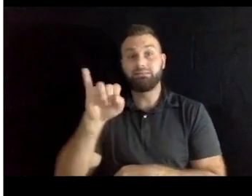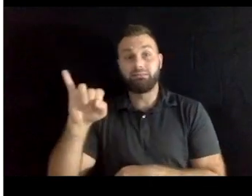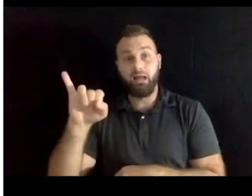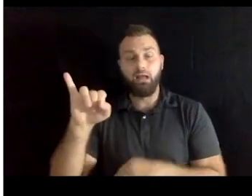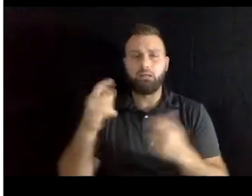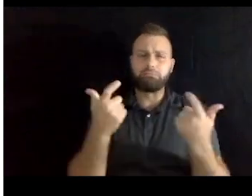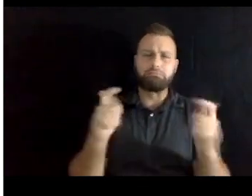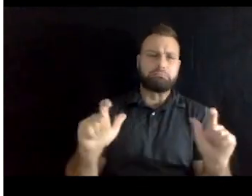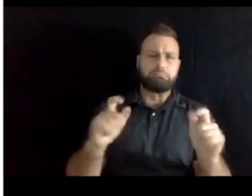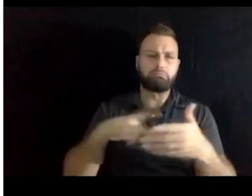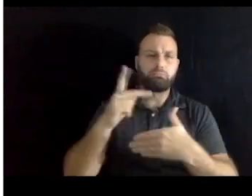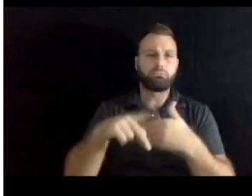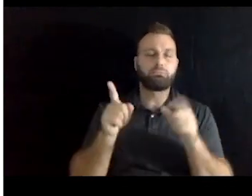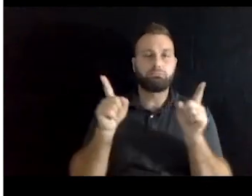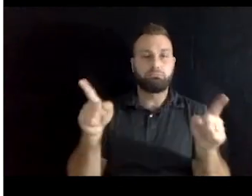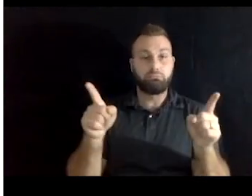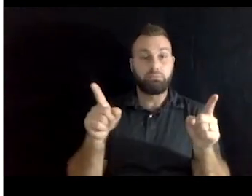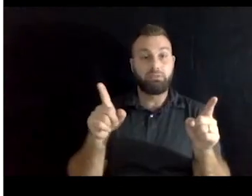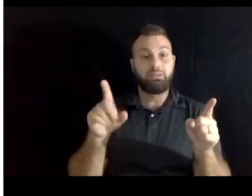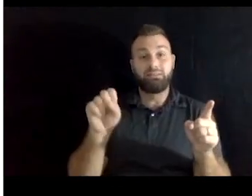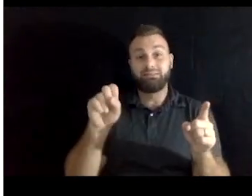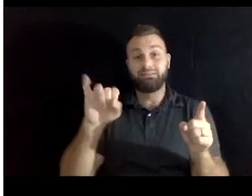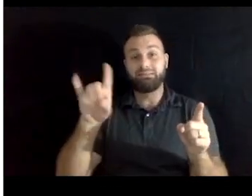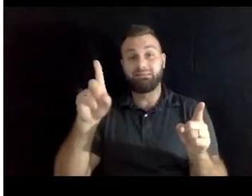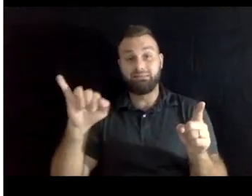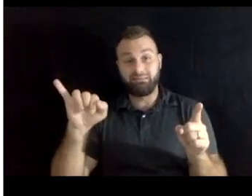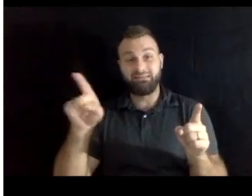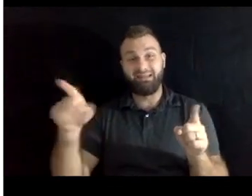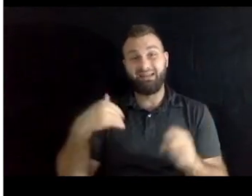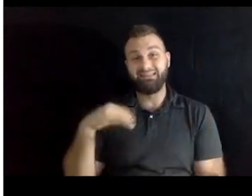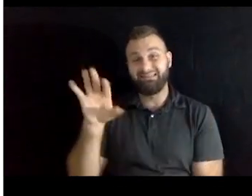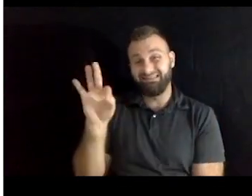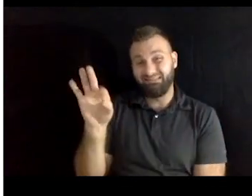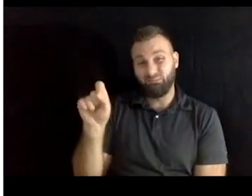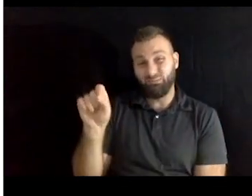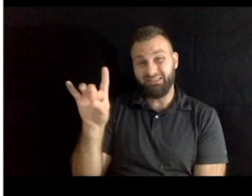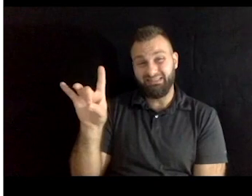that SSDI and SSI are big programs, so SSDI has 9.8 million beneficiaries,